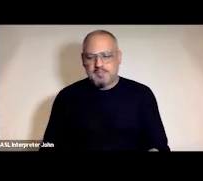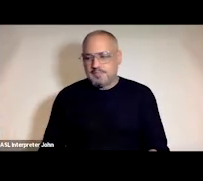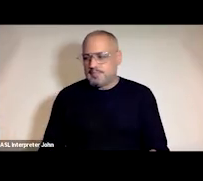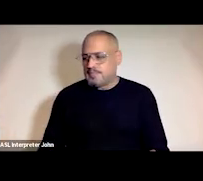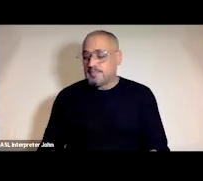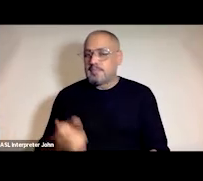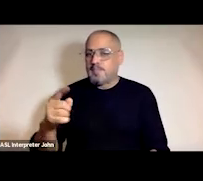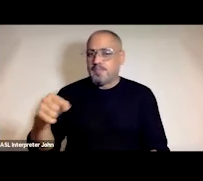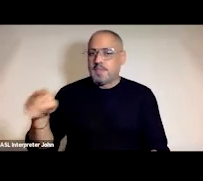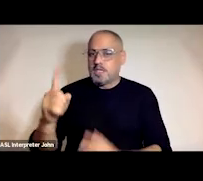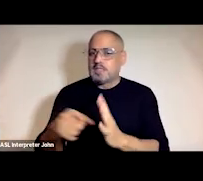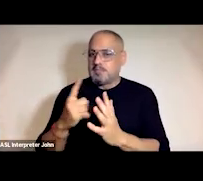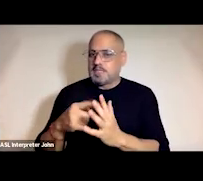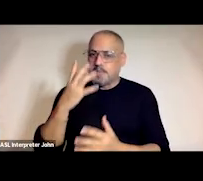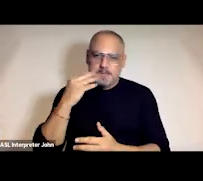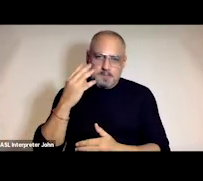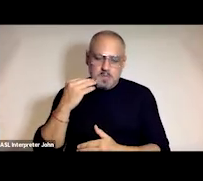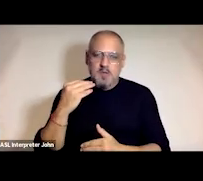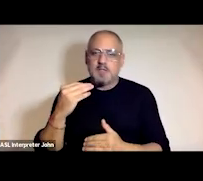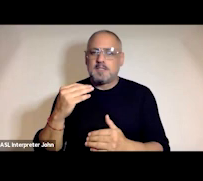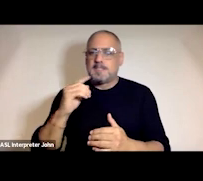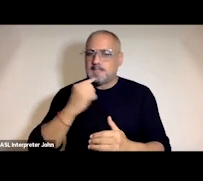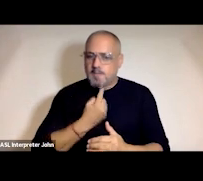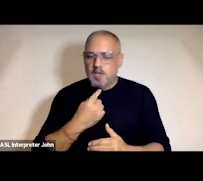They're sometimes experiencing very severe mental health symptoms,